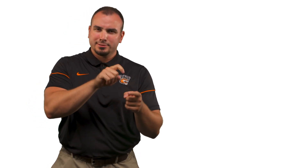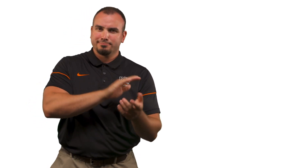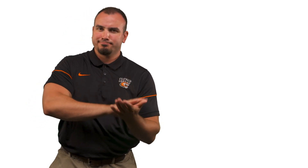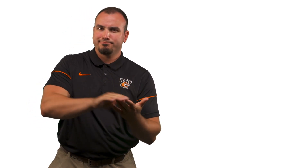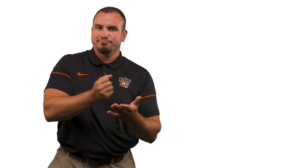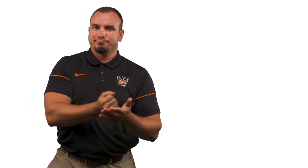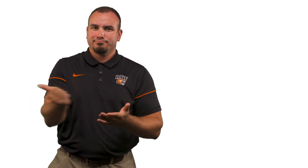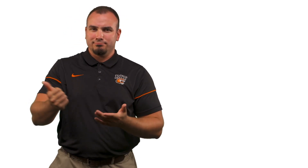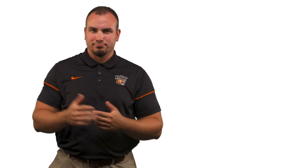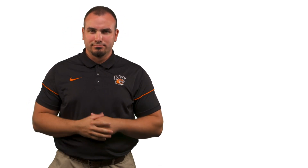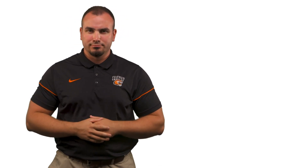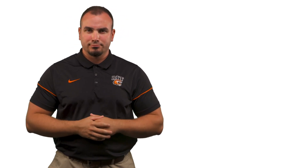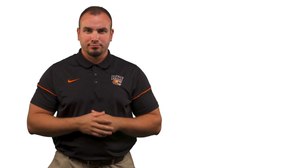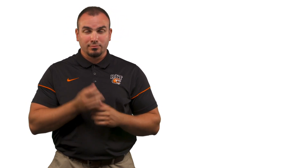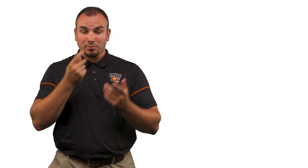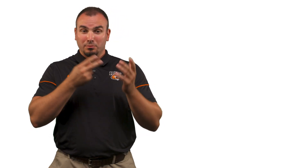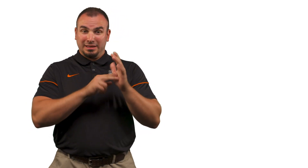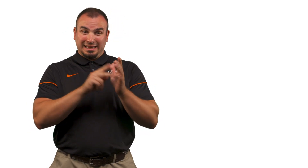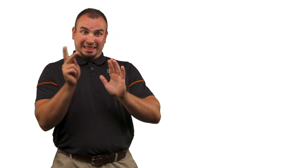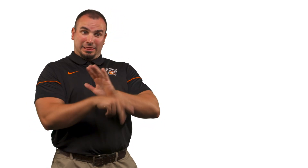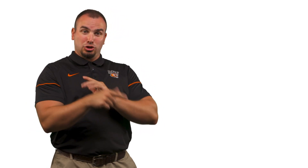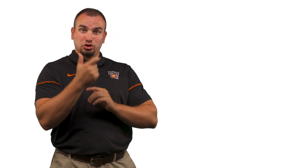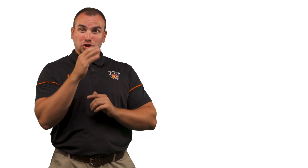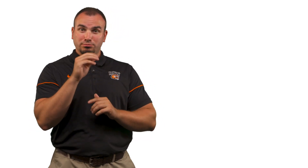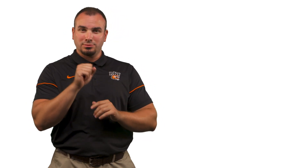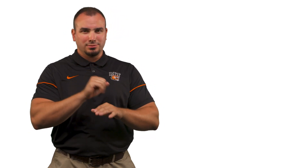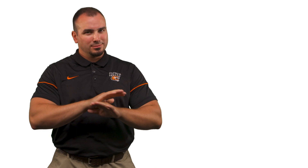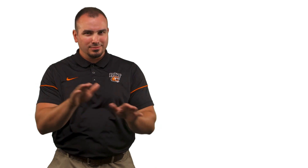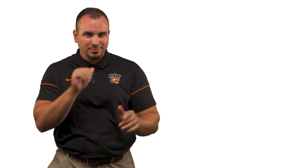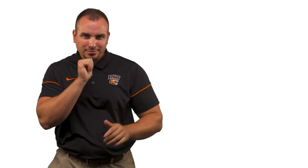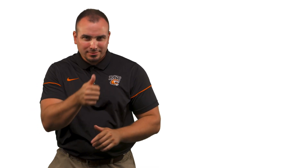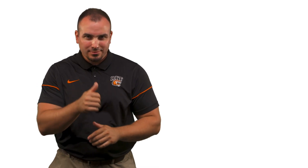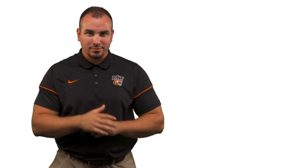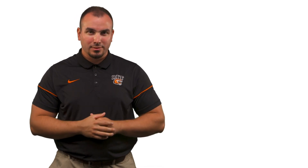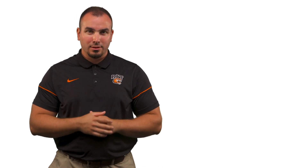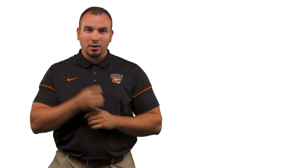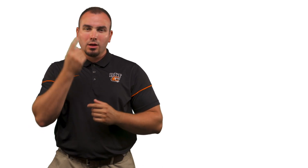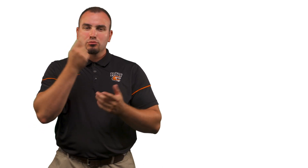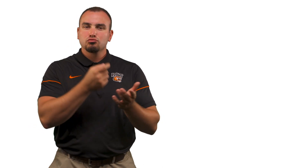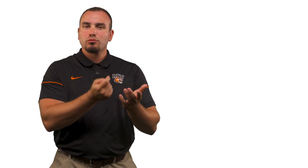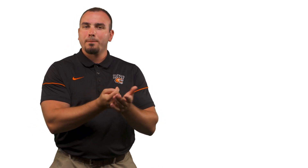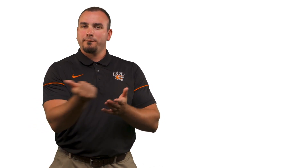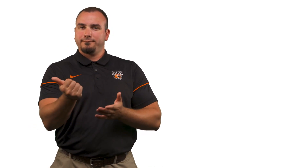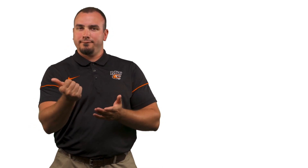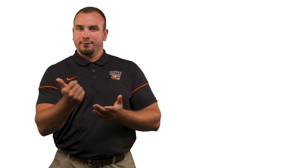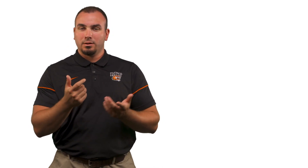and impurities from surfaces. It does not kill germs, but by removing them, it lowers